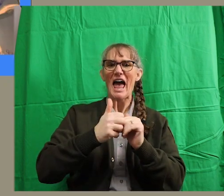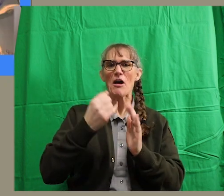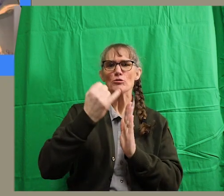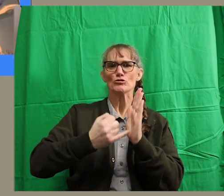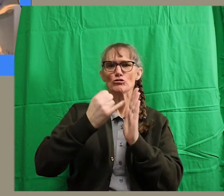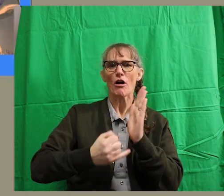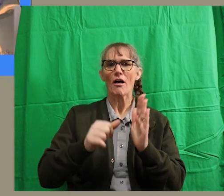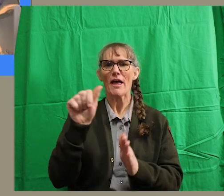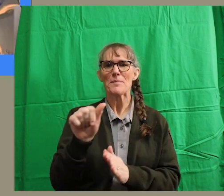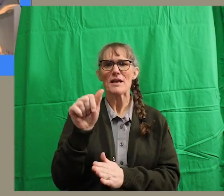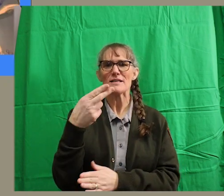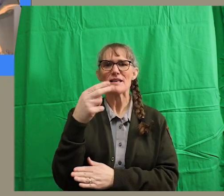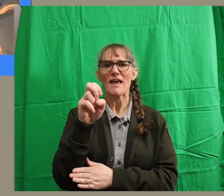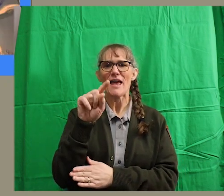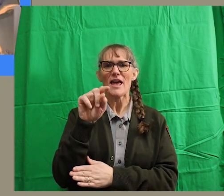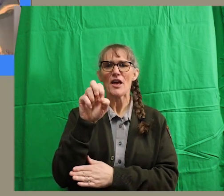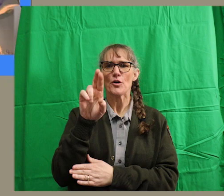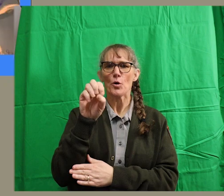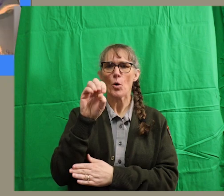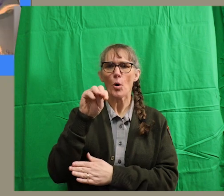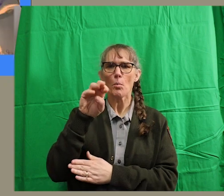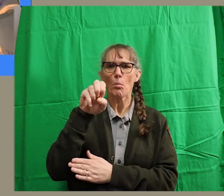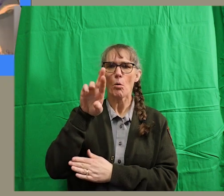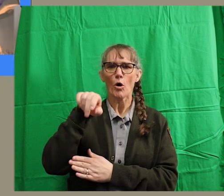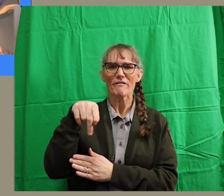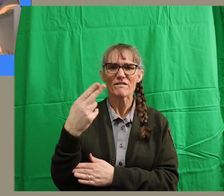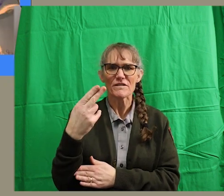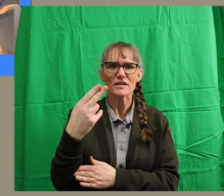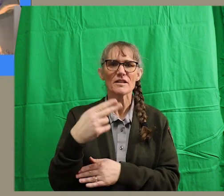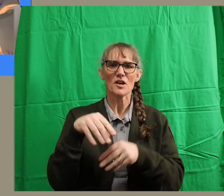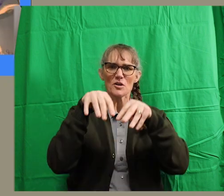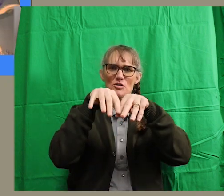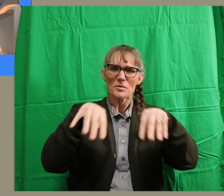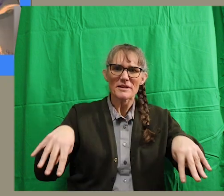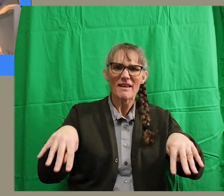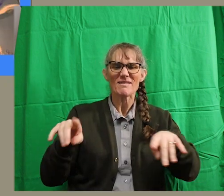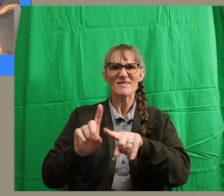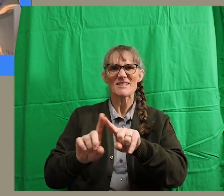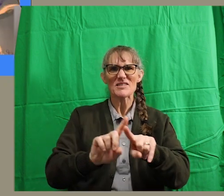And heteromorphs like Didymoceras, Aculites, Hoploscaphites,